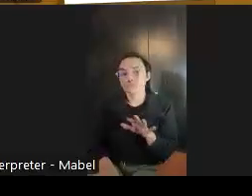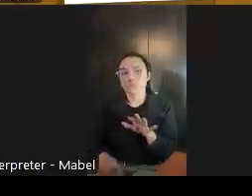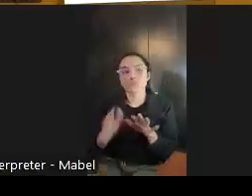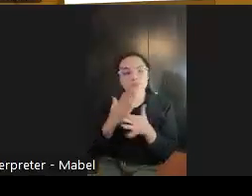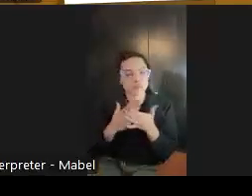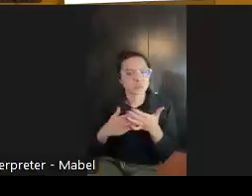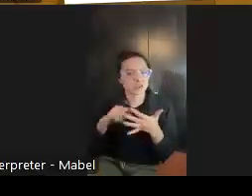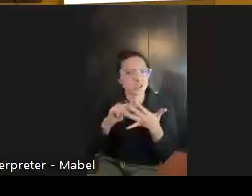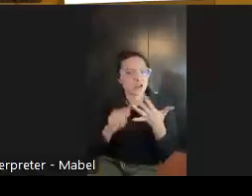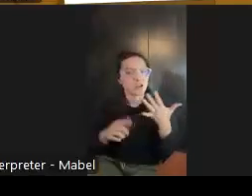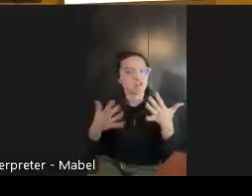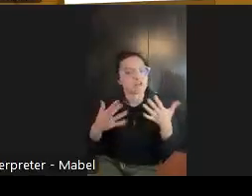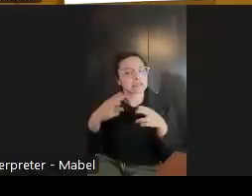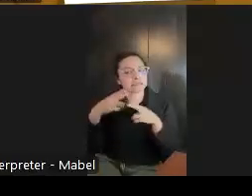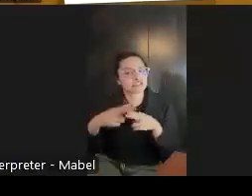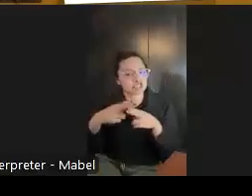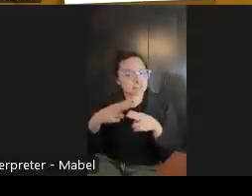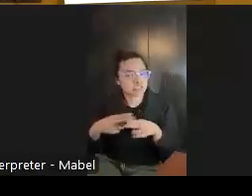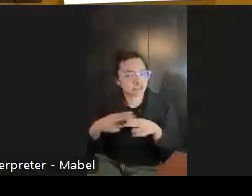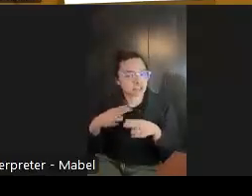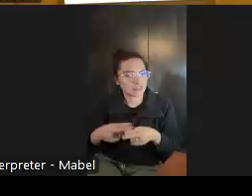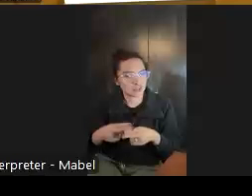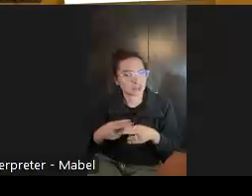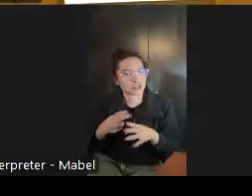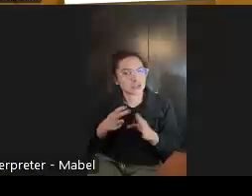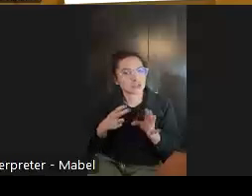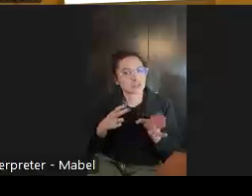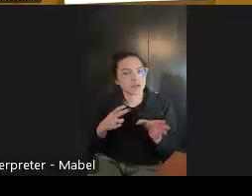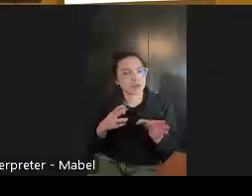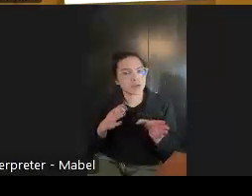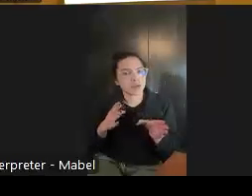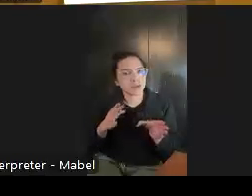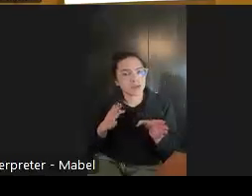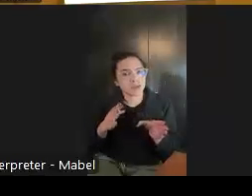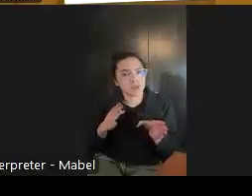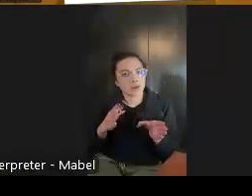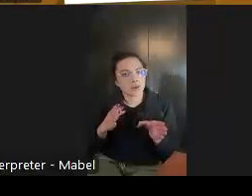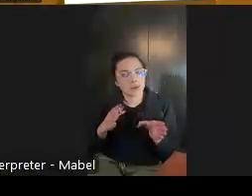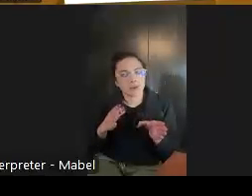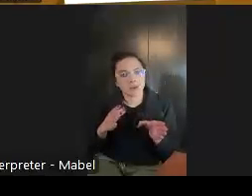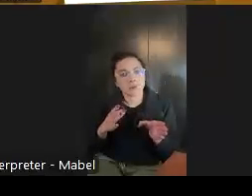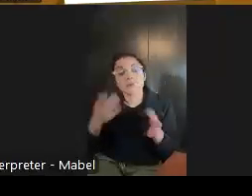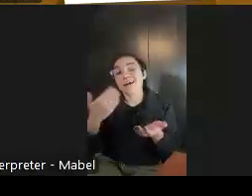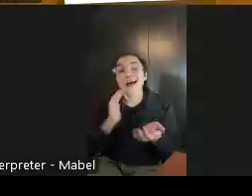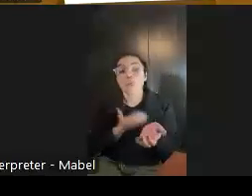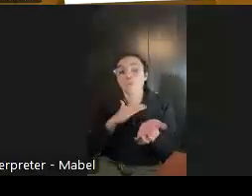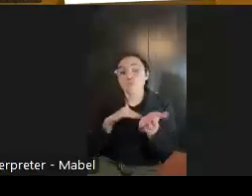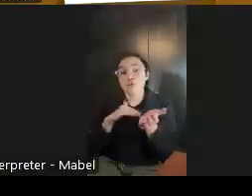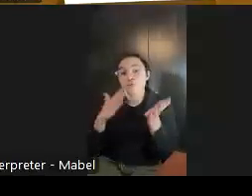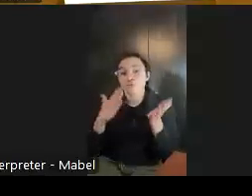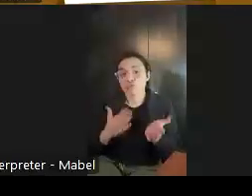is you know using uh our providers uh in terms of all their competencies just not